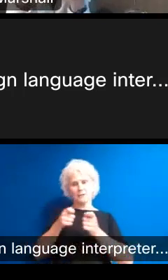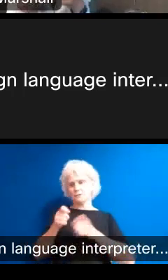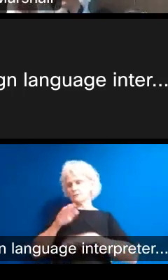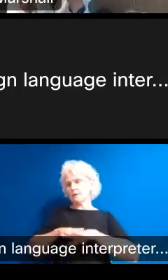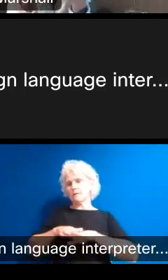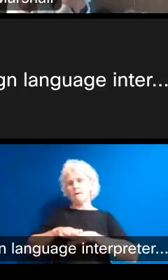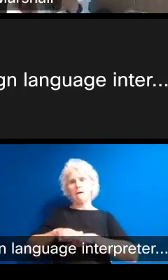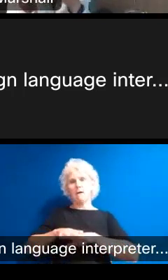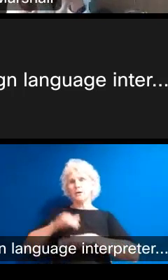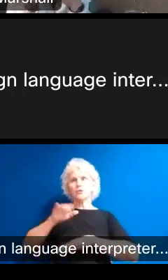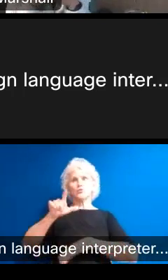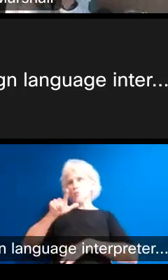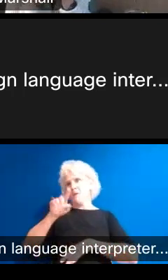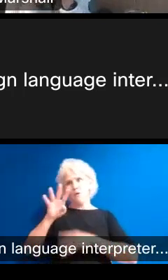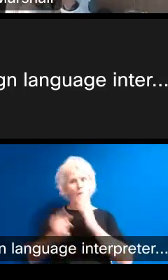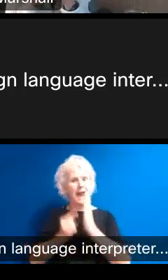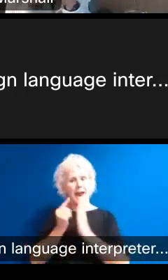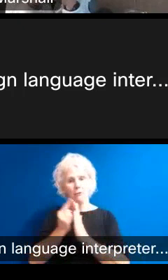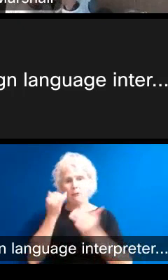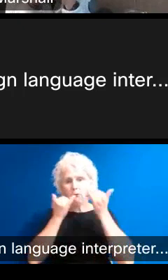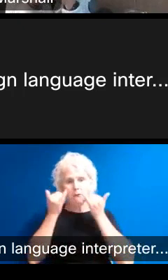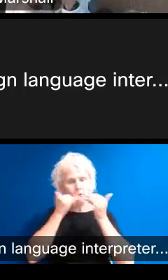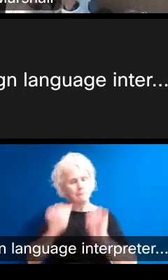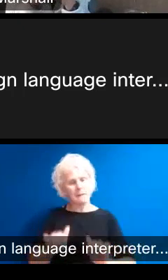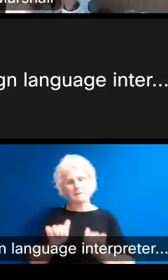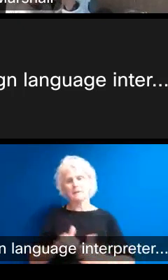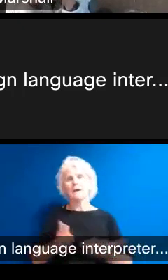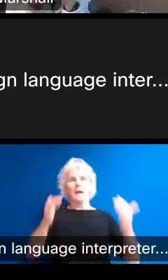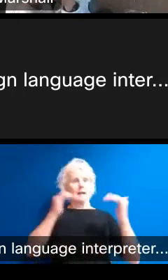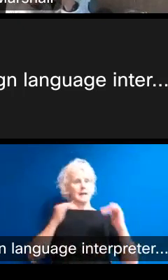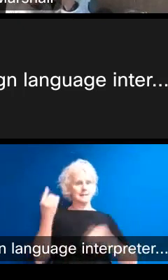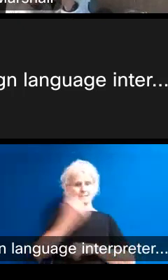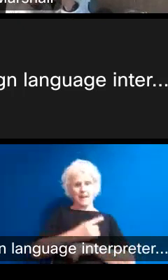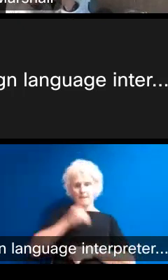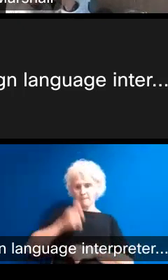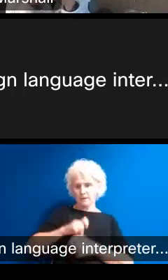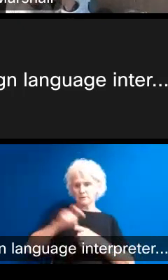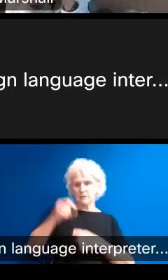that next day the the case manager must be called. So, the family of work with, please encourage them